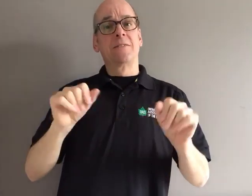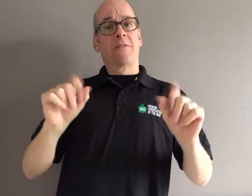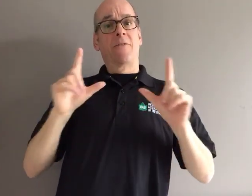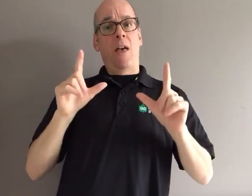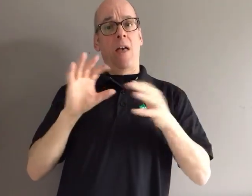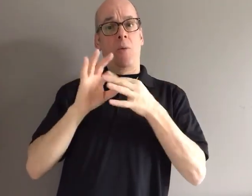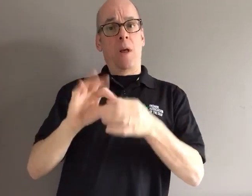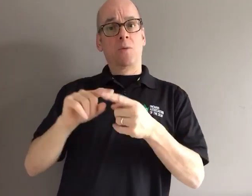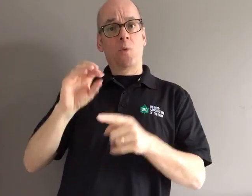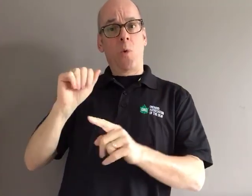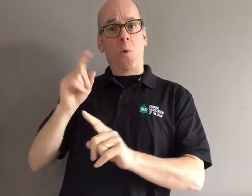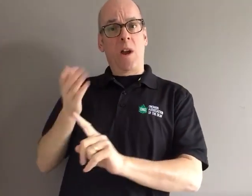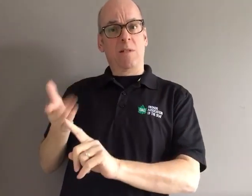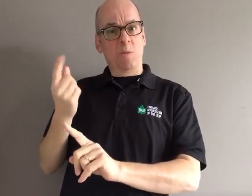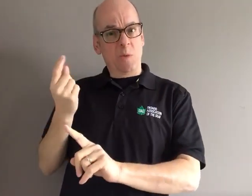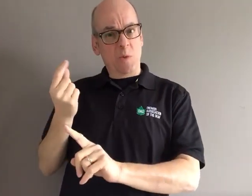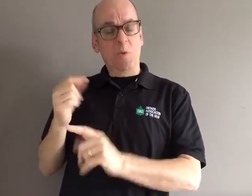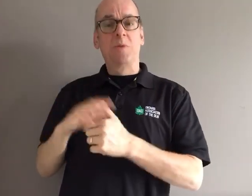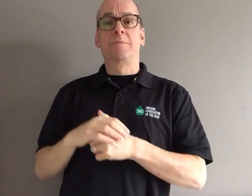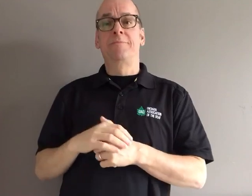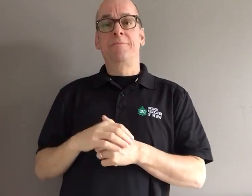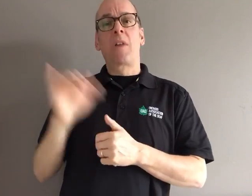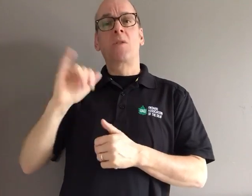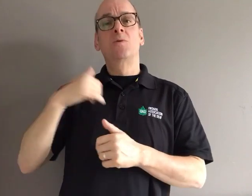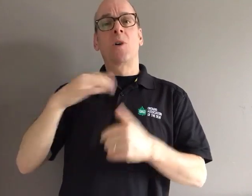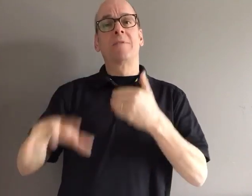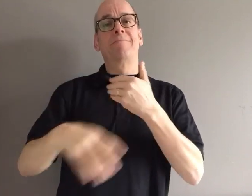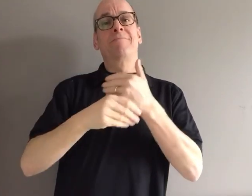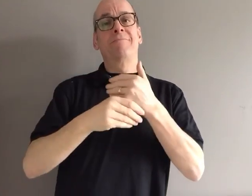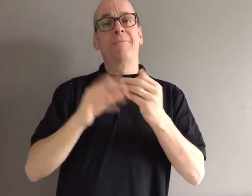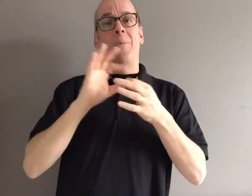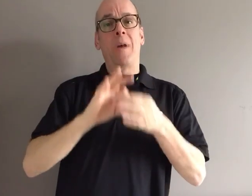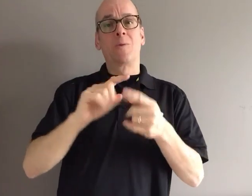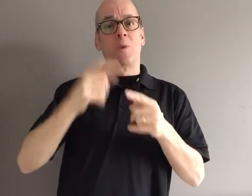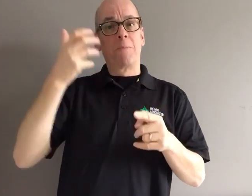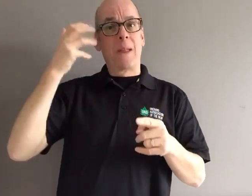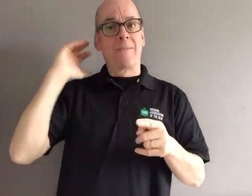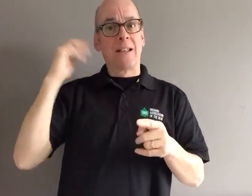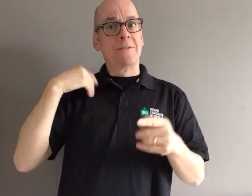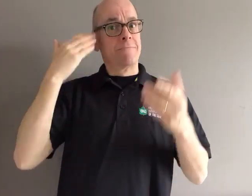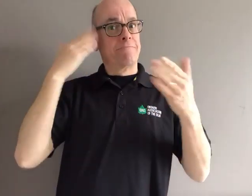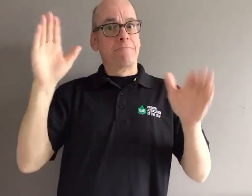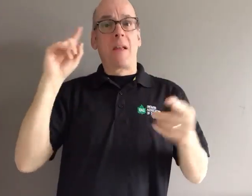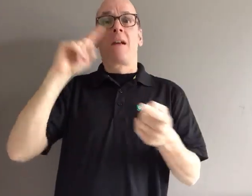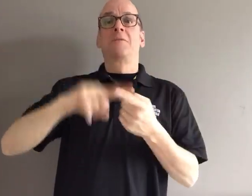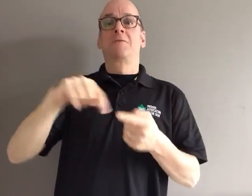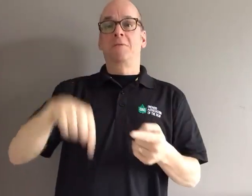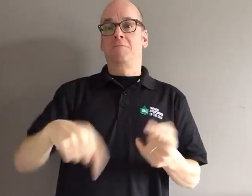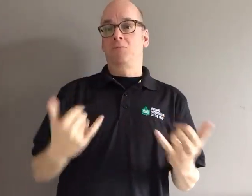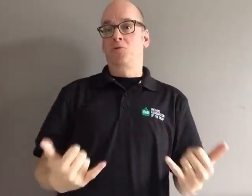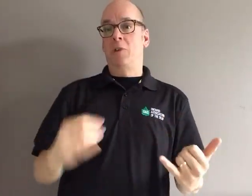I also did a vlog to update on what OAD was doing. I also mentioned that we were unsure about what will